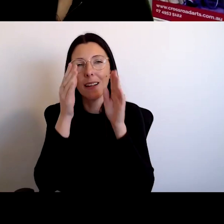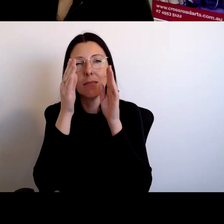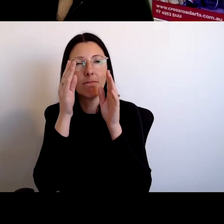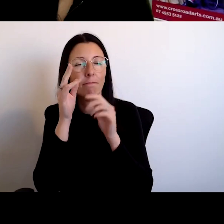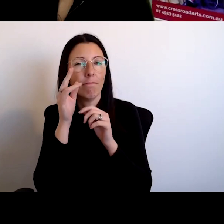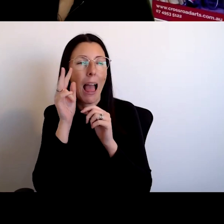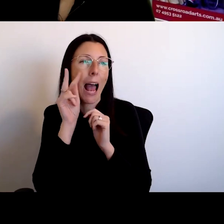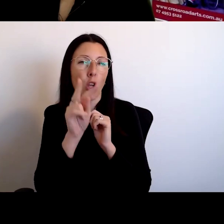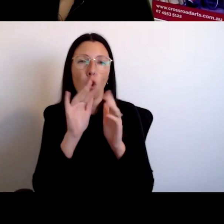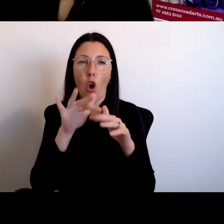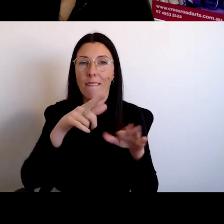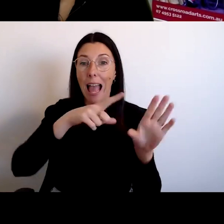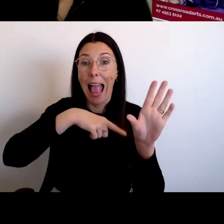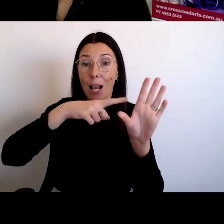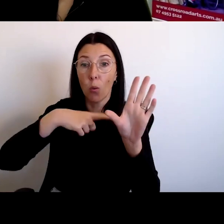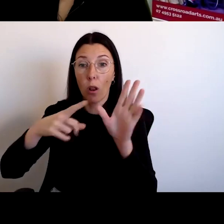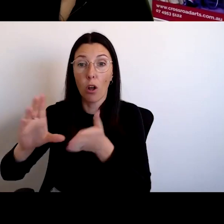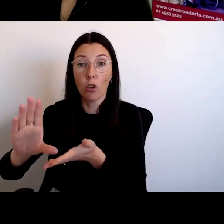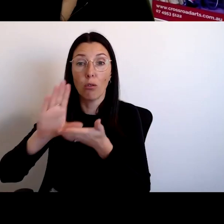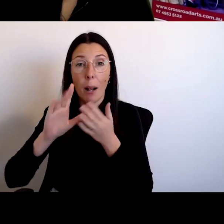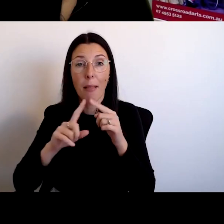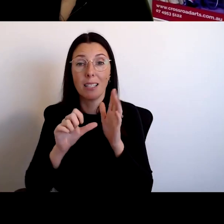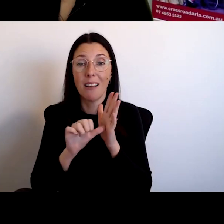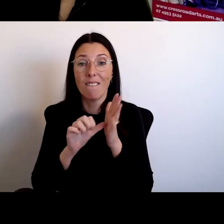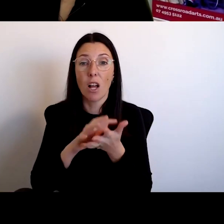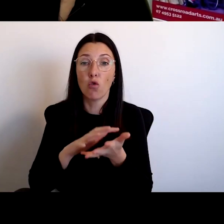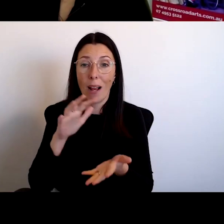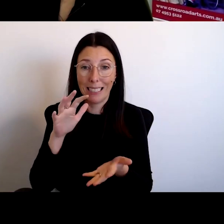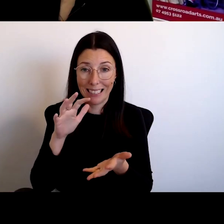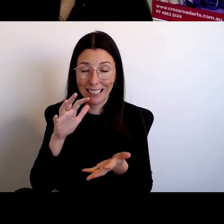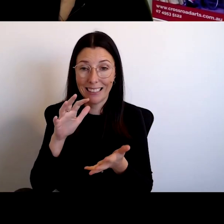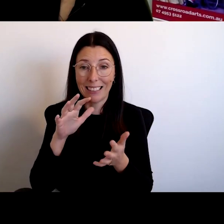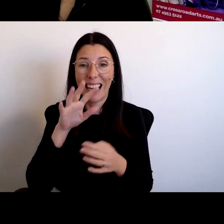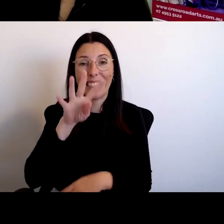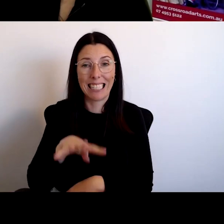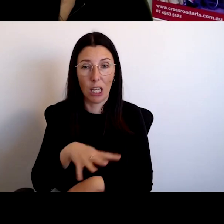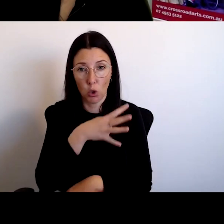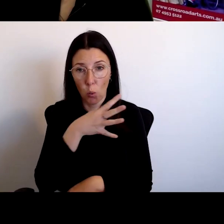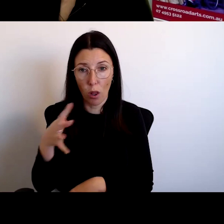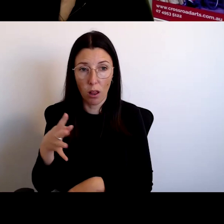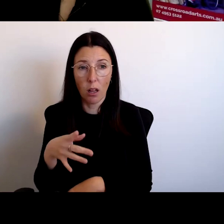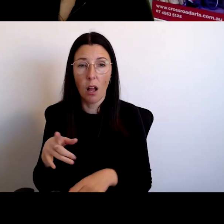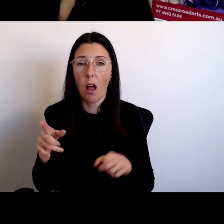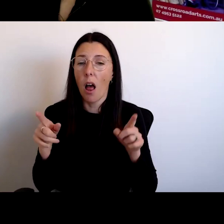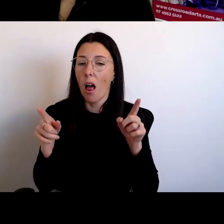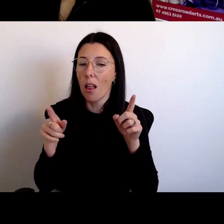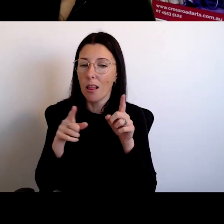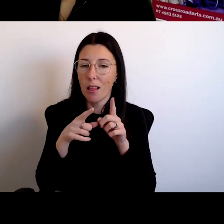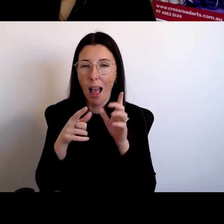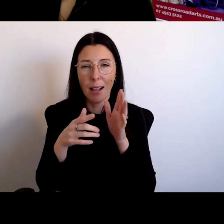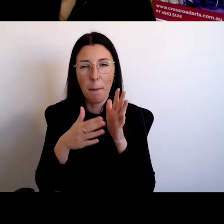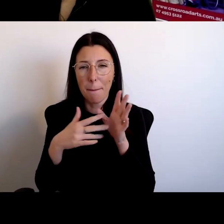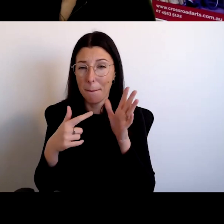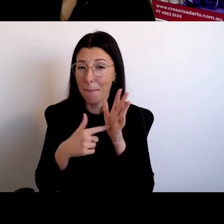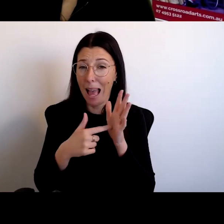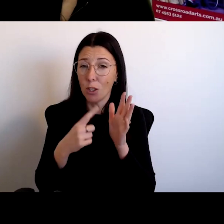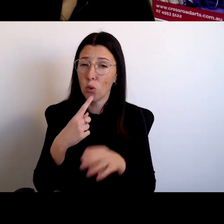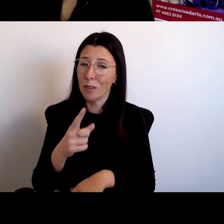grants and fundraising schedule, because as Matt mentioned earlier, the campaign needs to run from